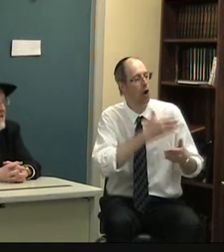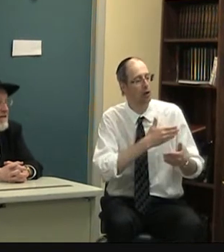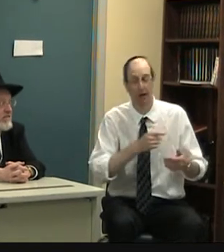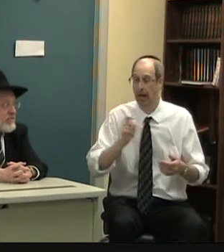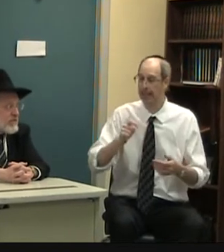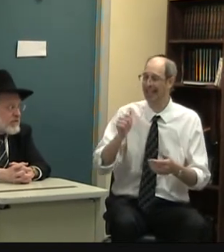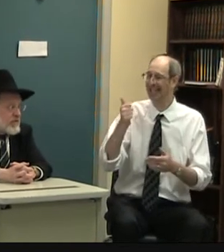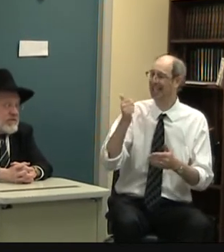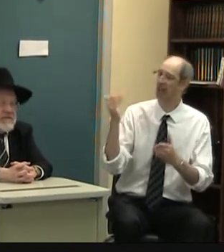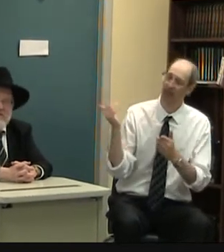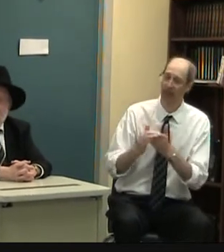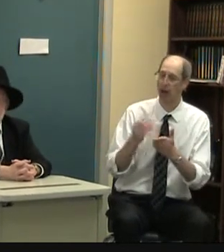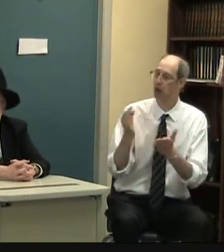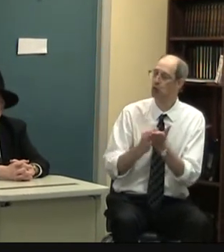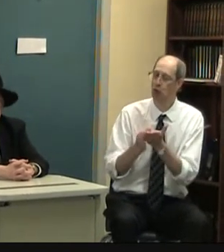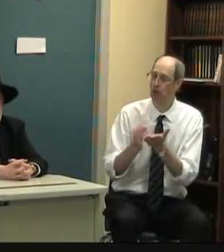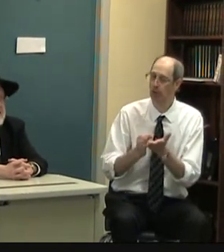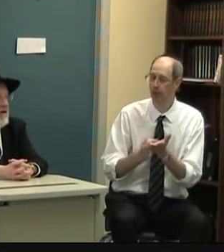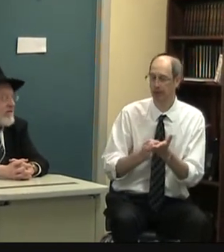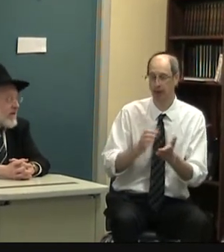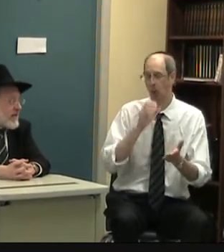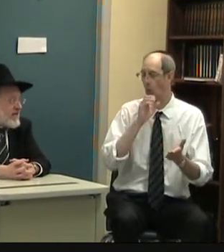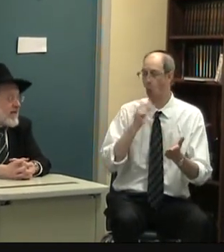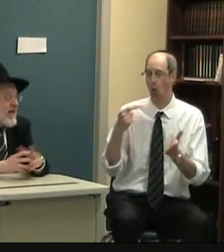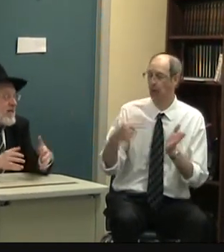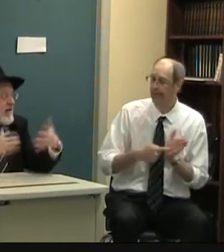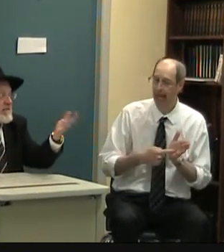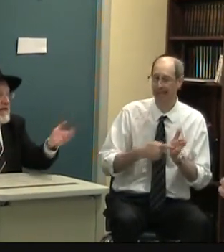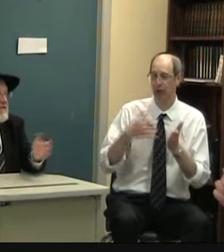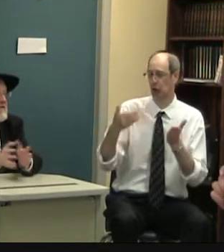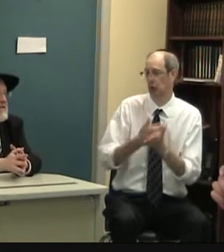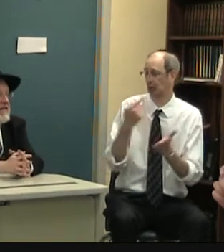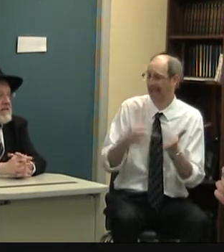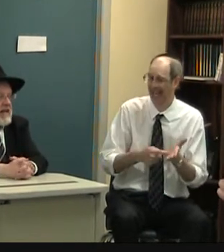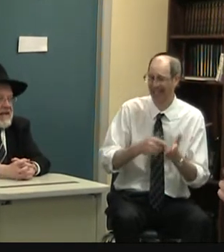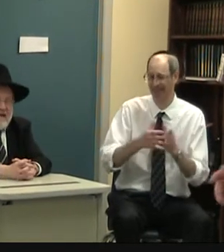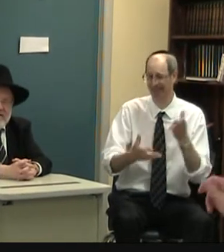Thousand rubles because they were all debts and the other kids and their ever said everything's gonna be taken care of?